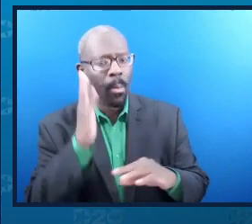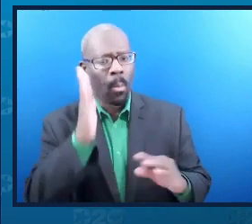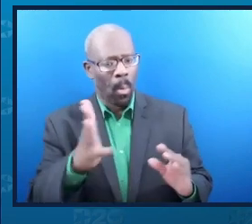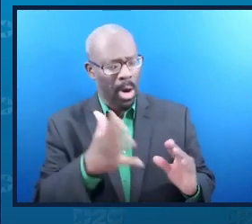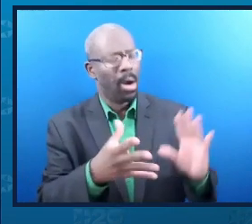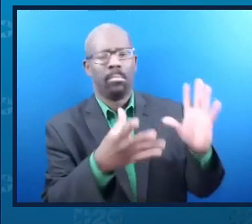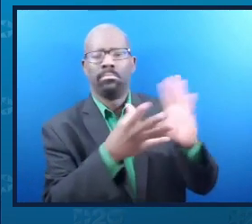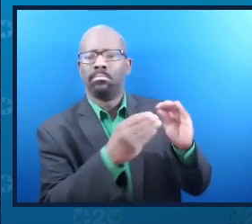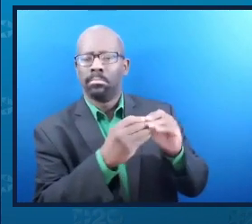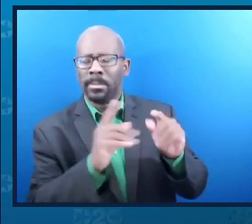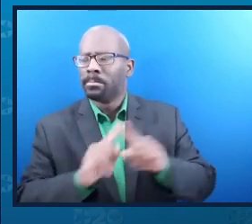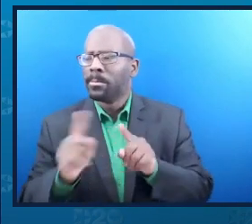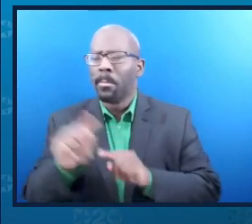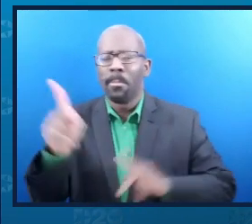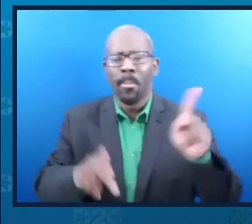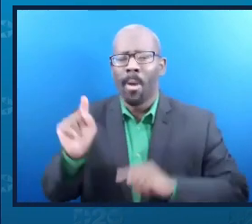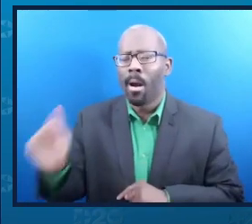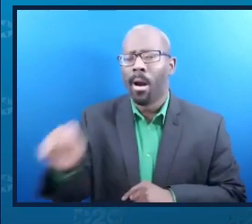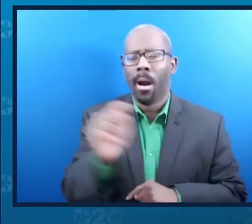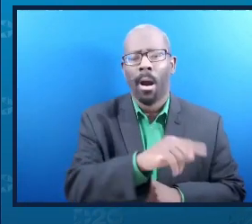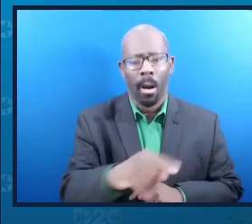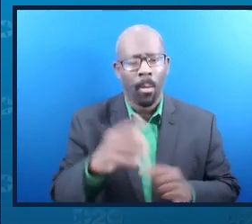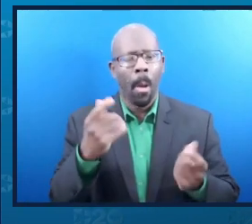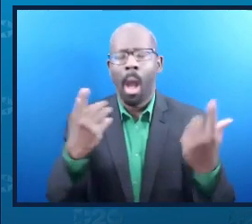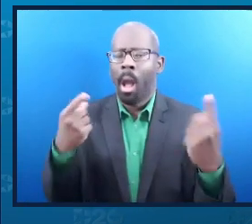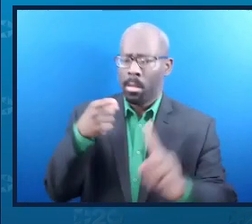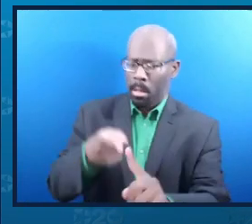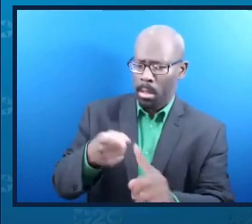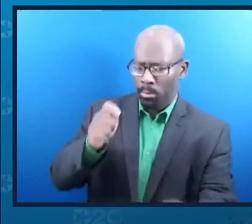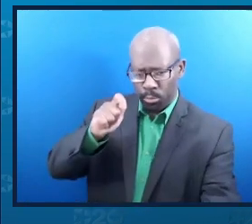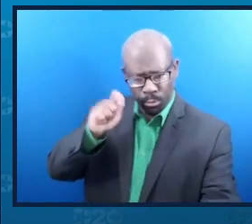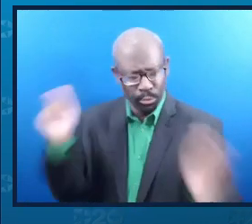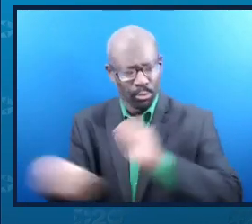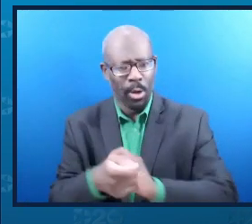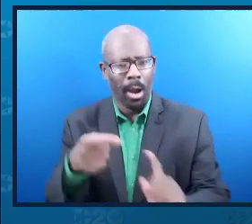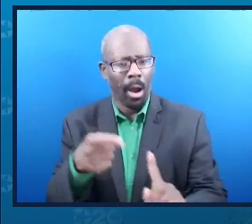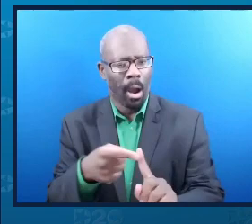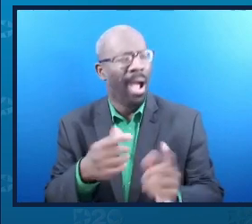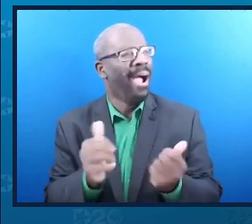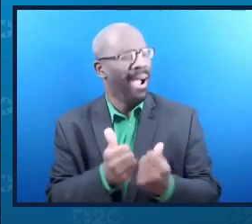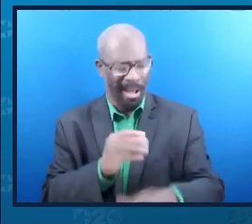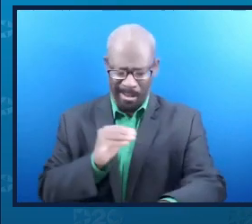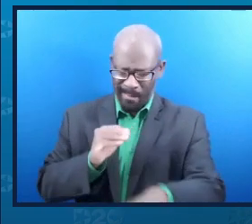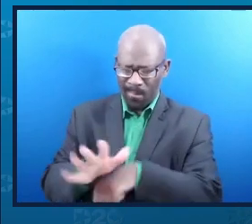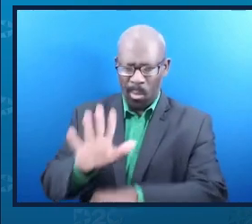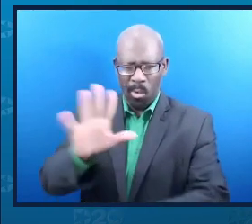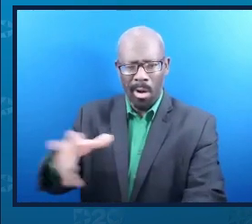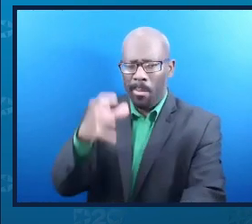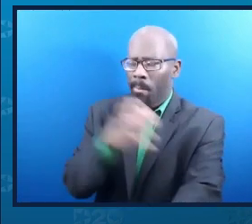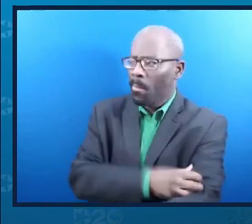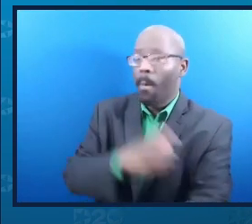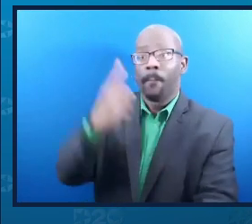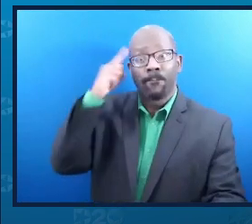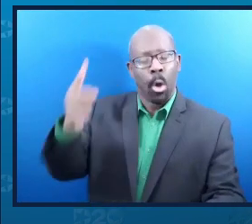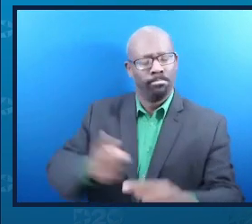TONIGHT, WE'RE GOING TO HEAR FROM MANY CHANGE MAKERS WHO ARE USING THEIR POW TABORS GOOD,